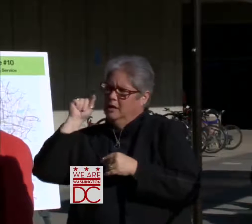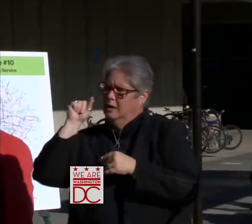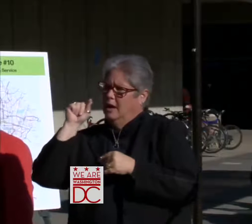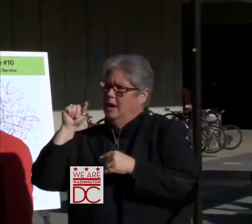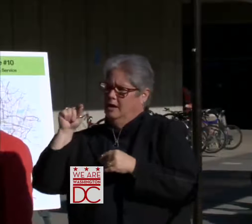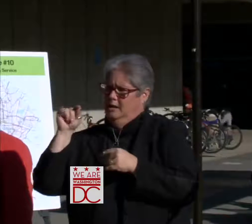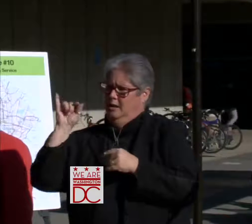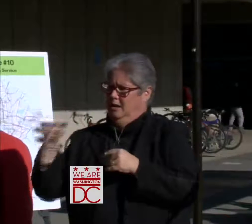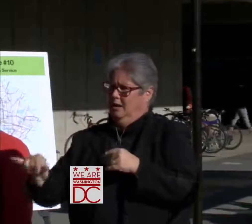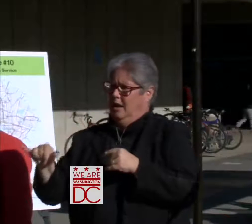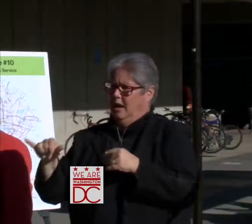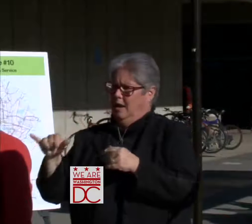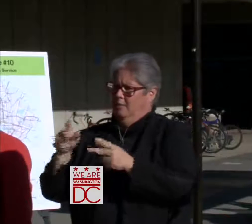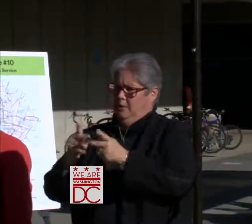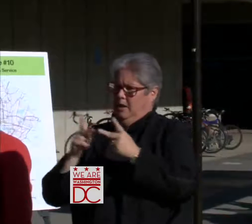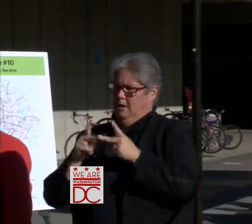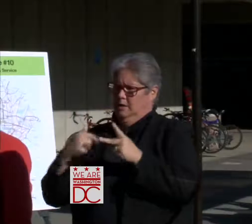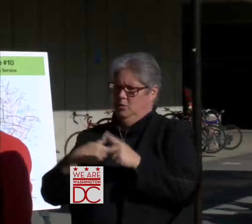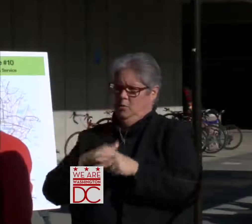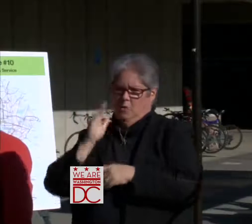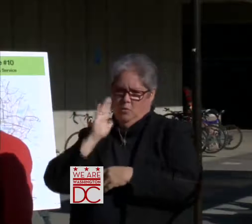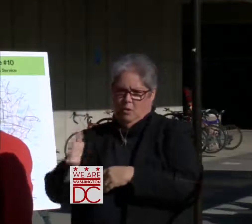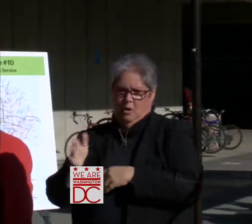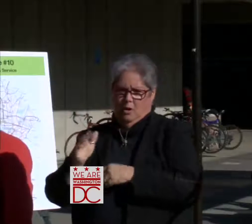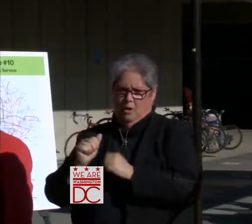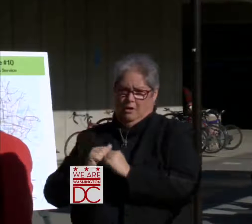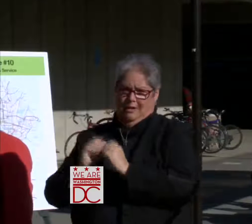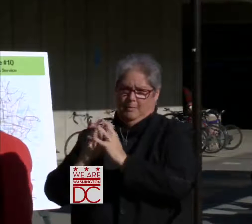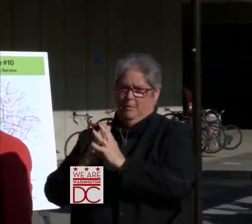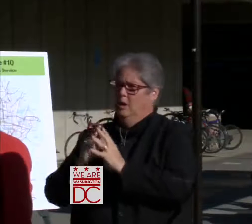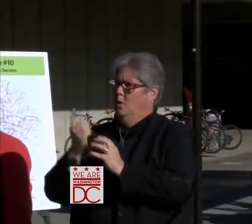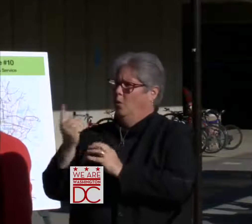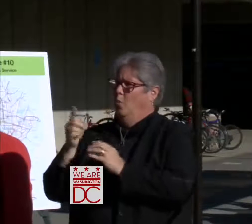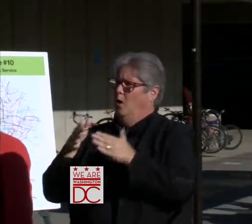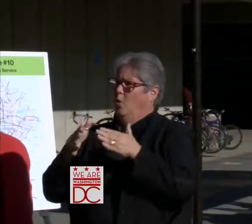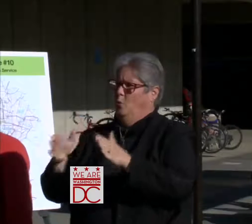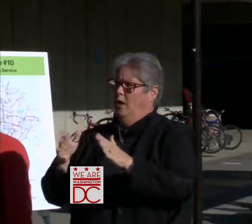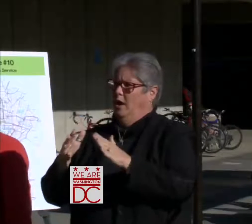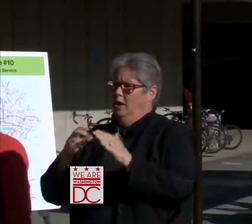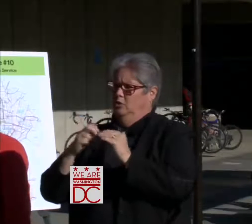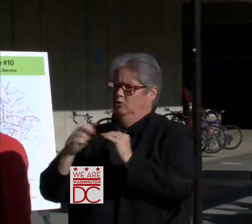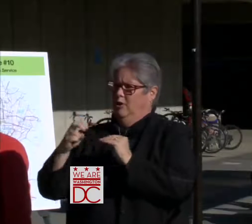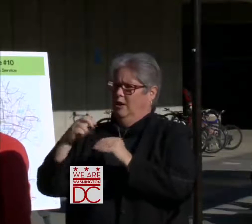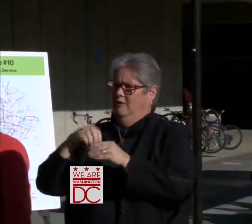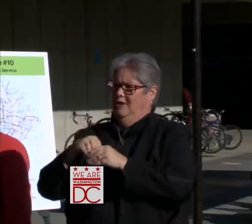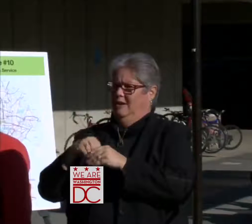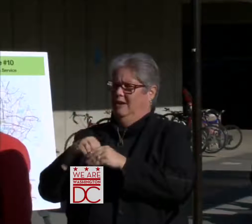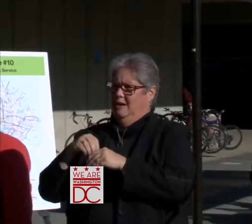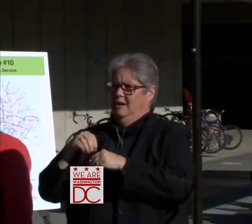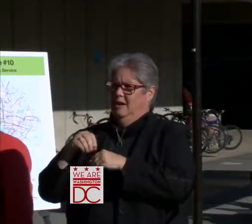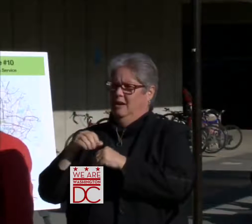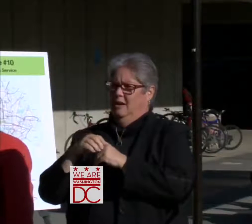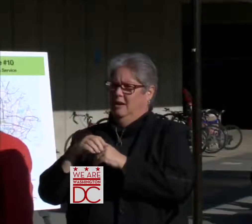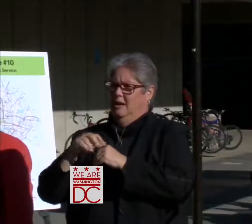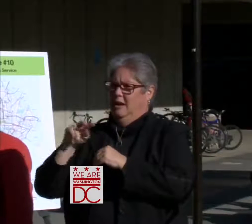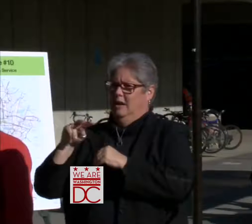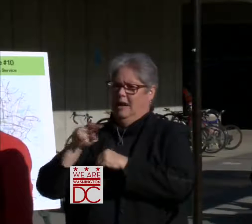IN THAT CASE WE'RE GOING TO IMPLEMENT ONE-WAY TRAVEL PATTERNS ON N AND 2ND STREET.